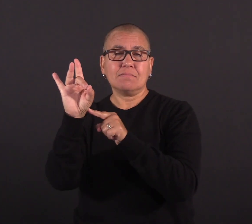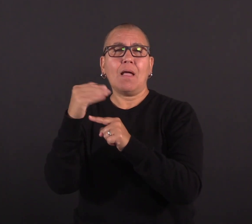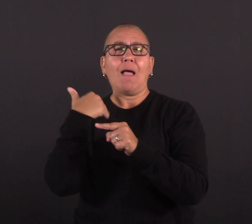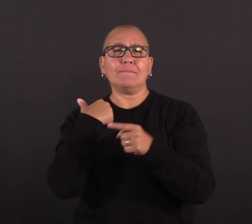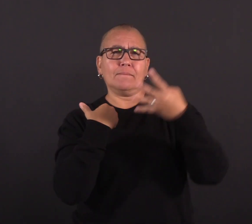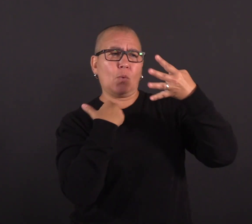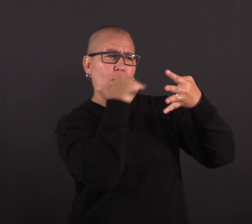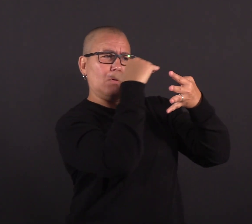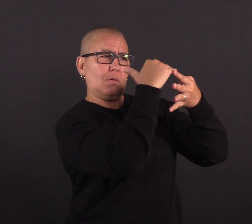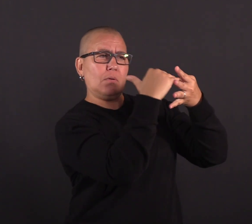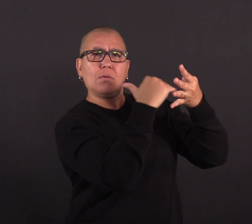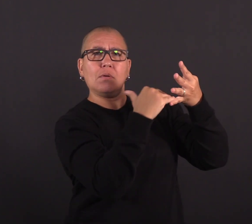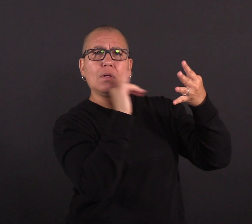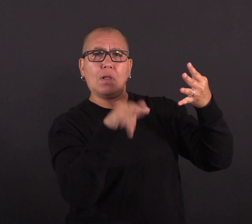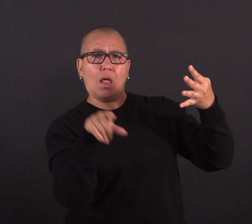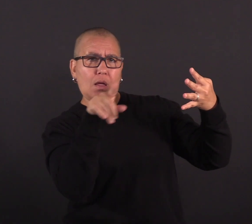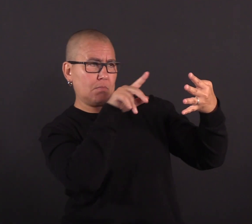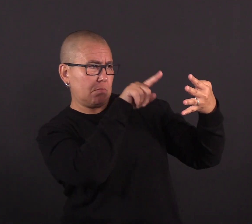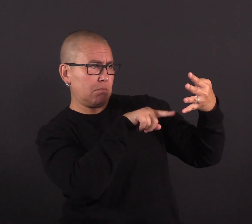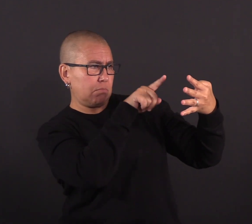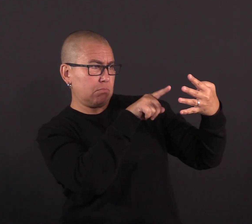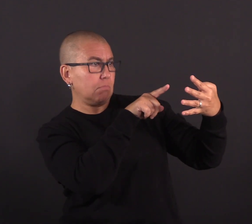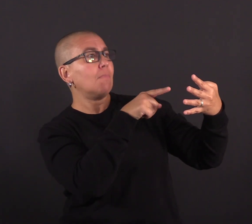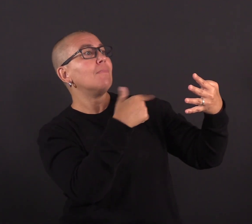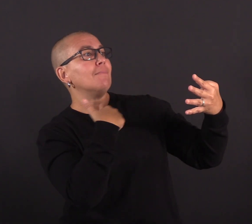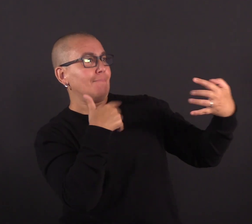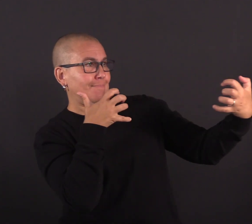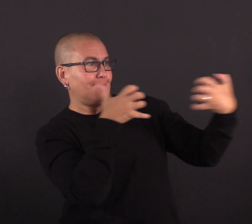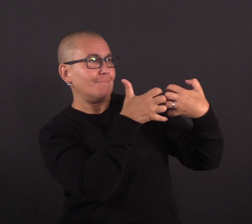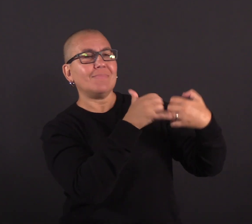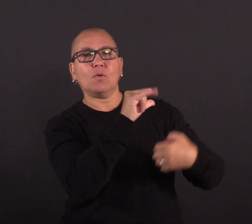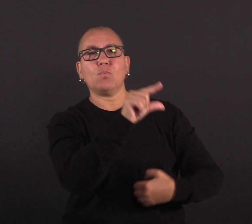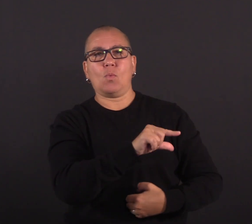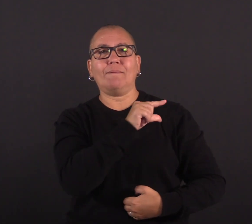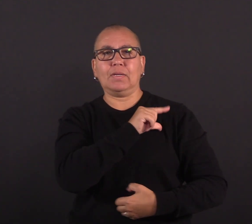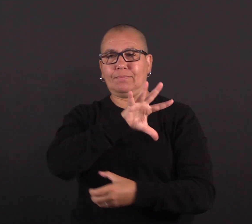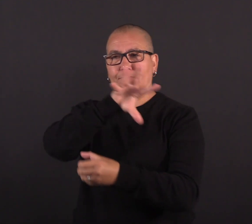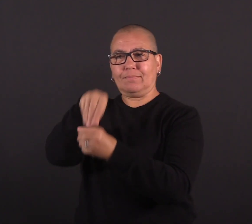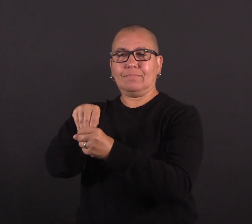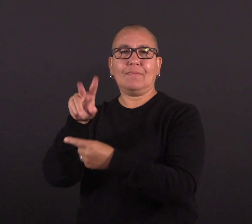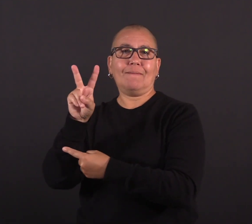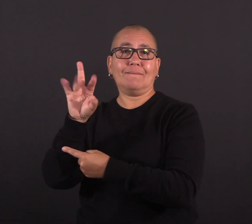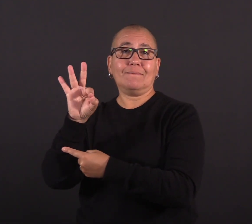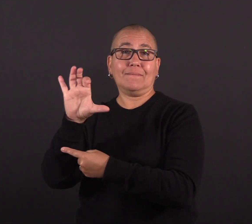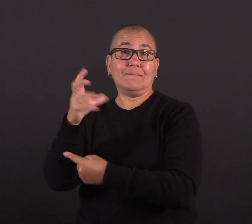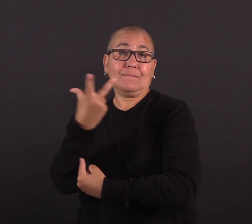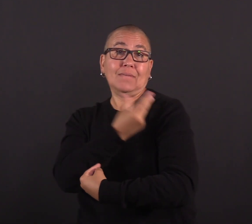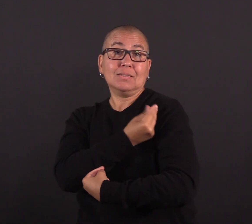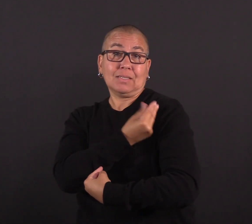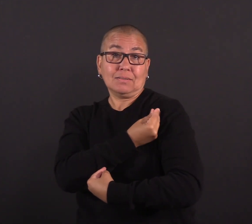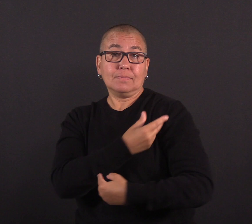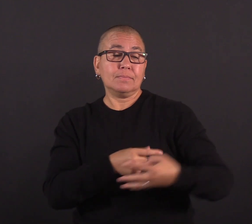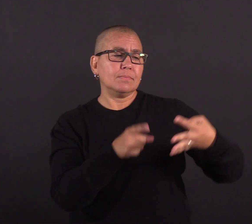eligible to receive VFC vaccine: Medicaid eligible: A child who is eligible